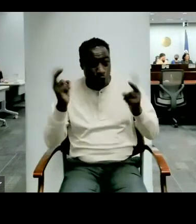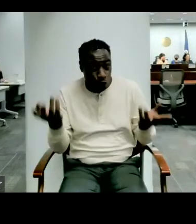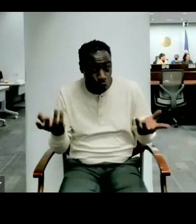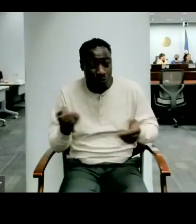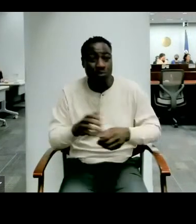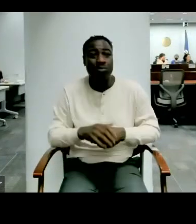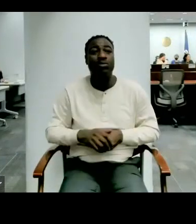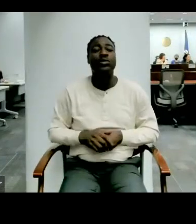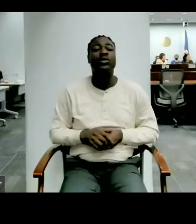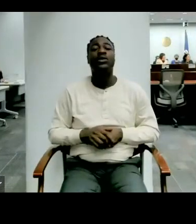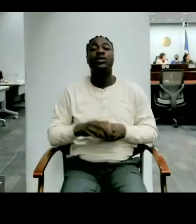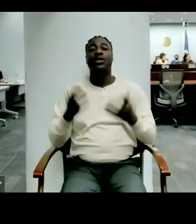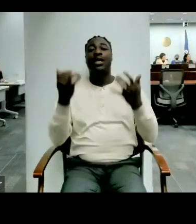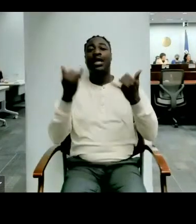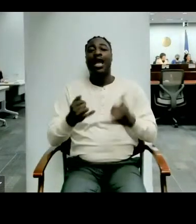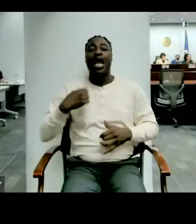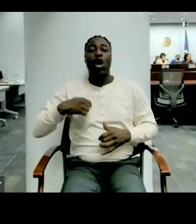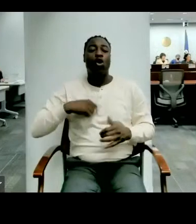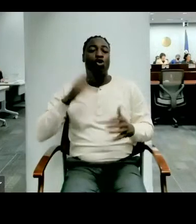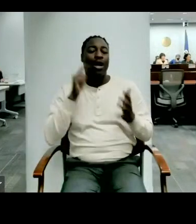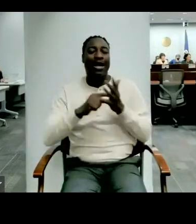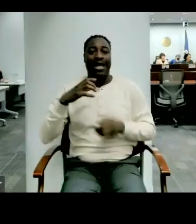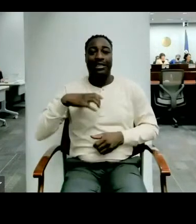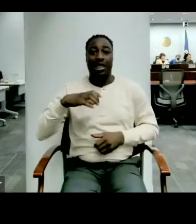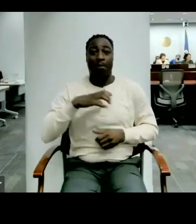Excellent, now we recognize Commissioner Lucas for eight minutes.